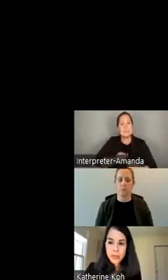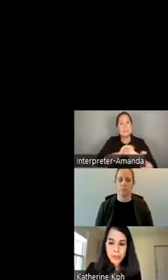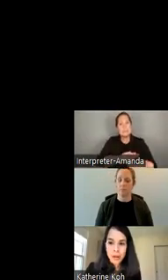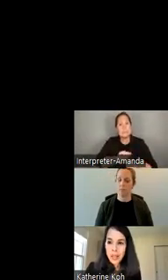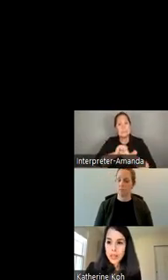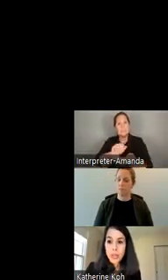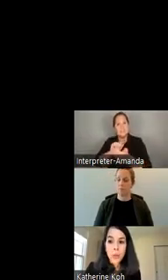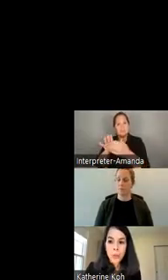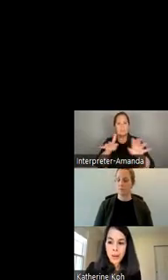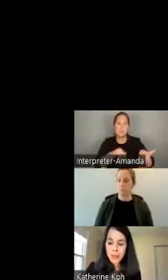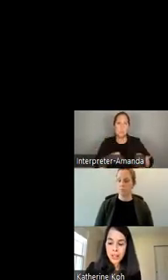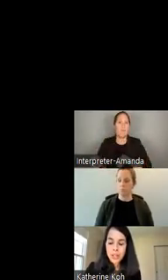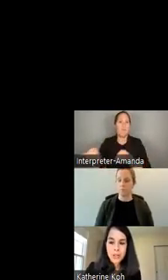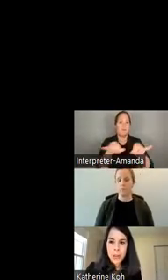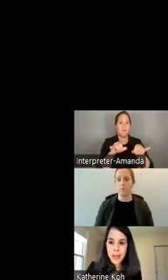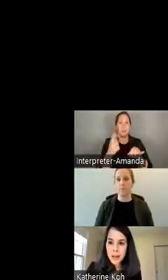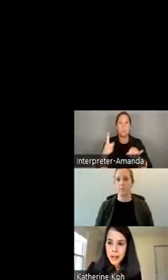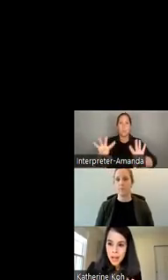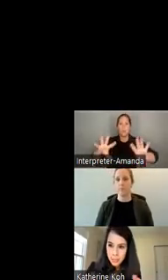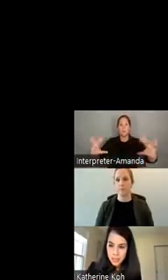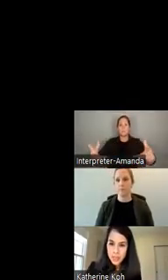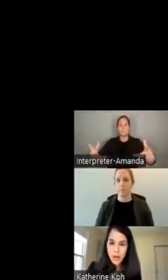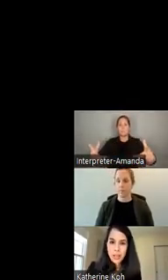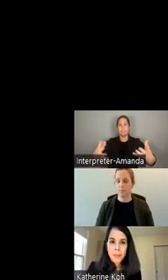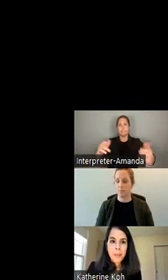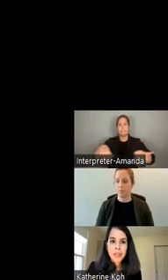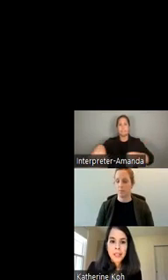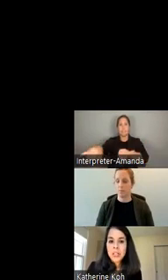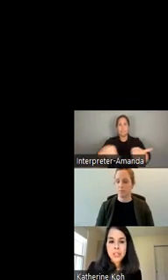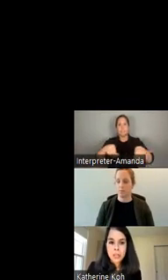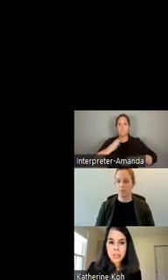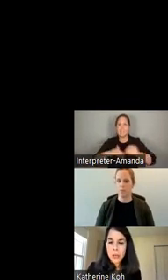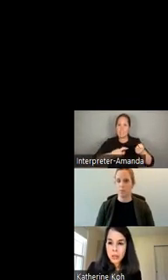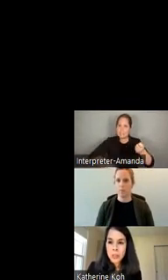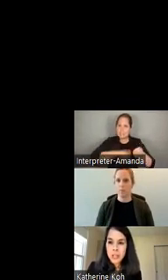so targeting just a whole population rather than a specific targeted population which is arguably an